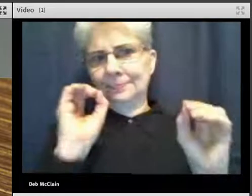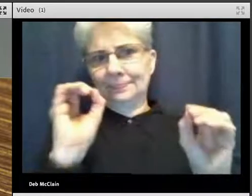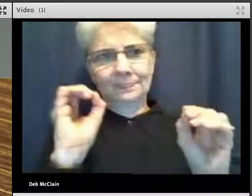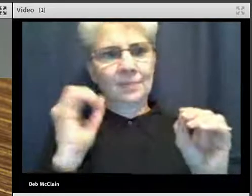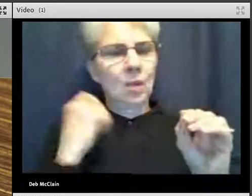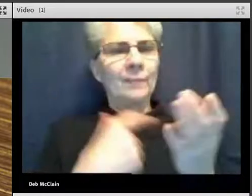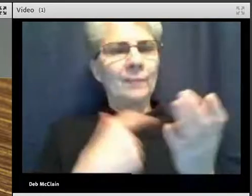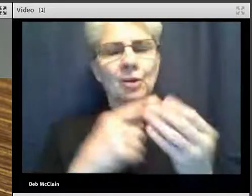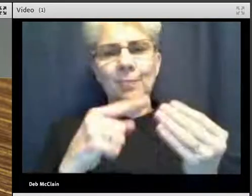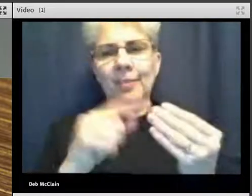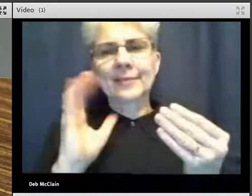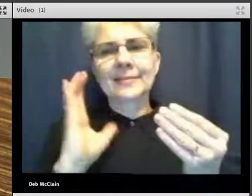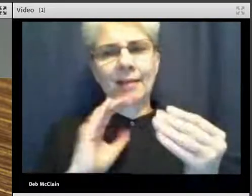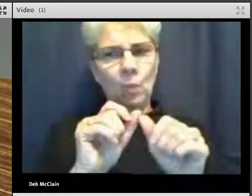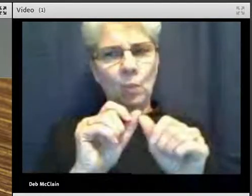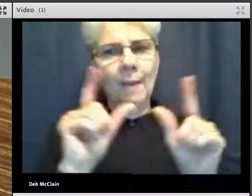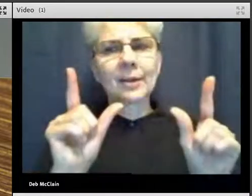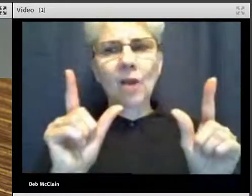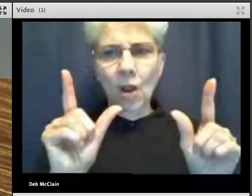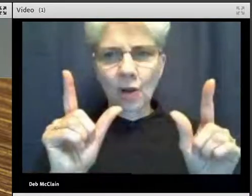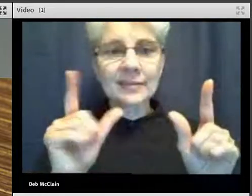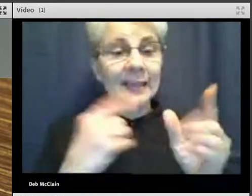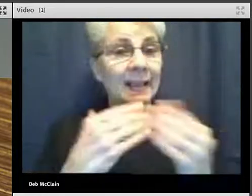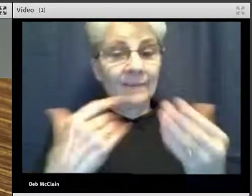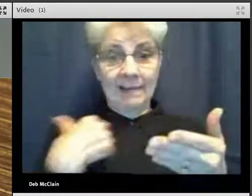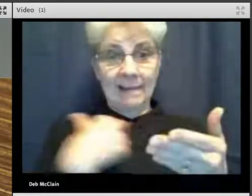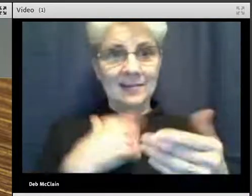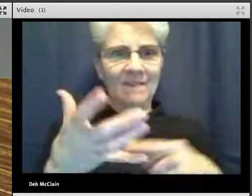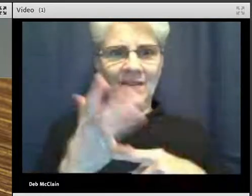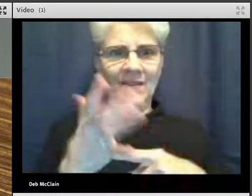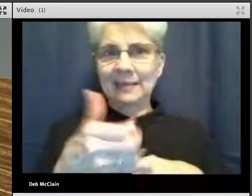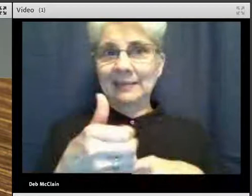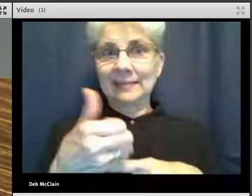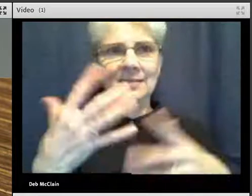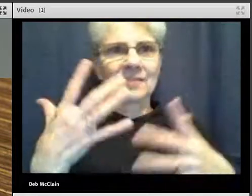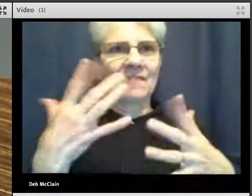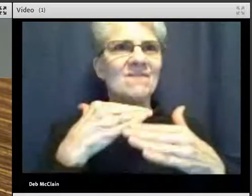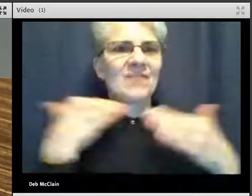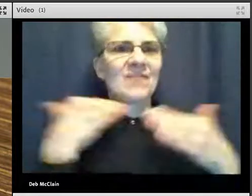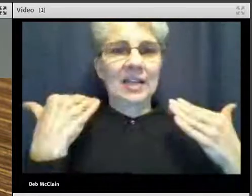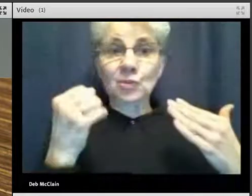We have talked about this in other webinars. Even us, 5 seconds, 10 seconds. We're out of there. Right?